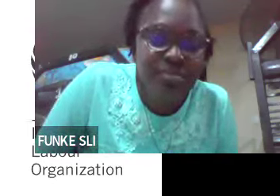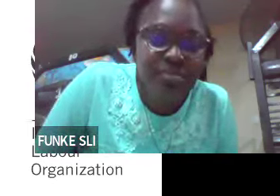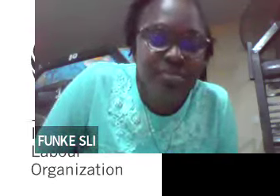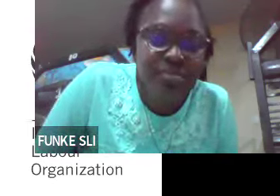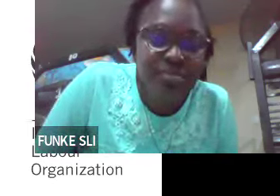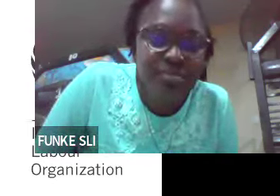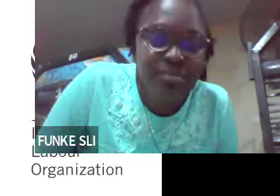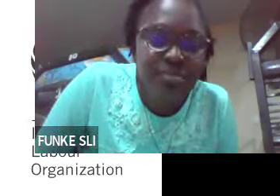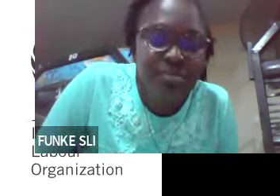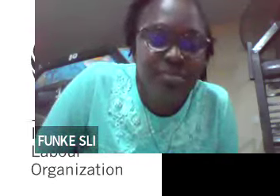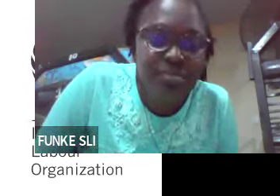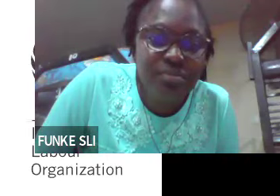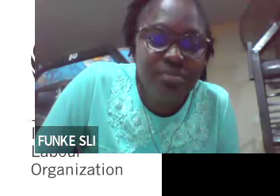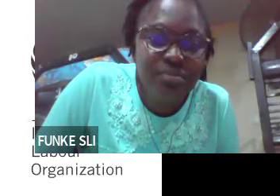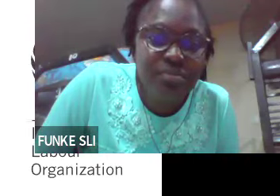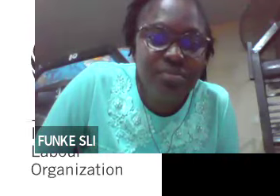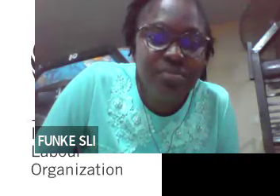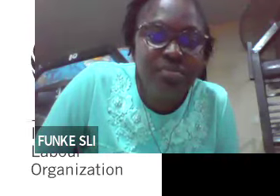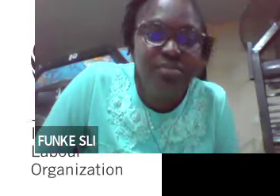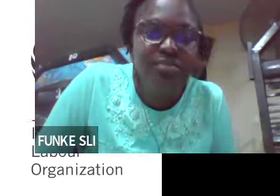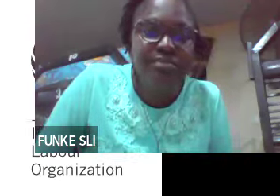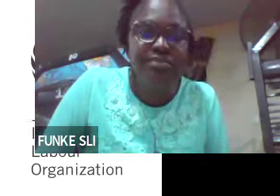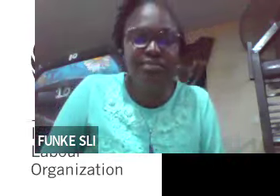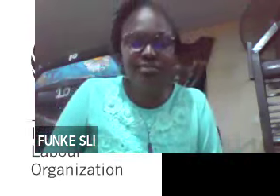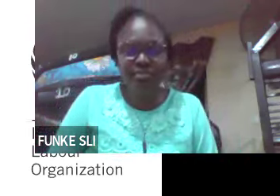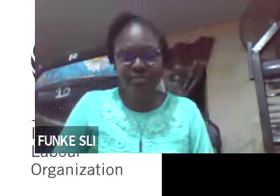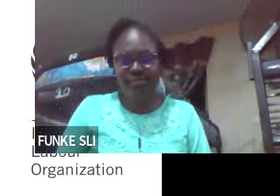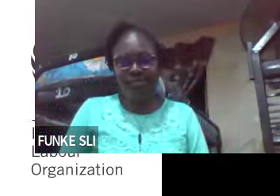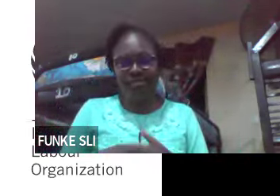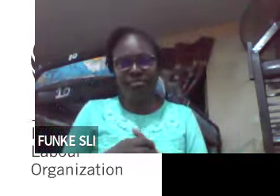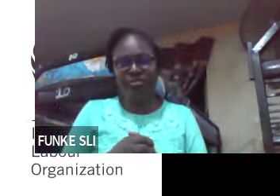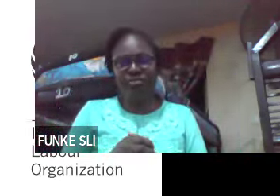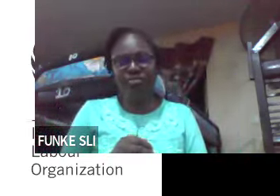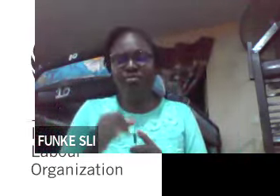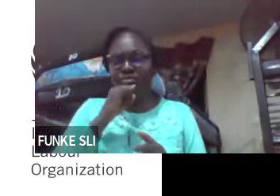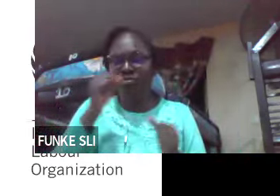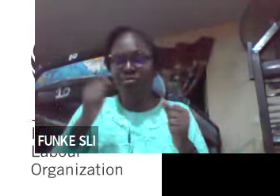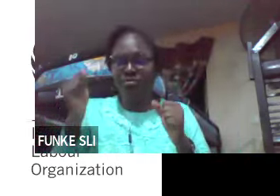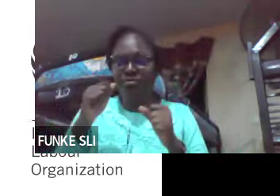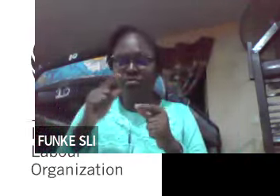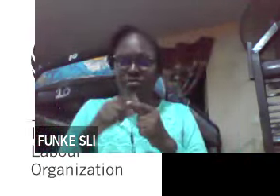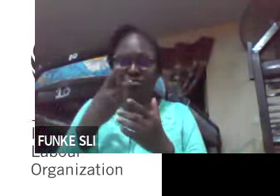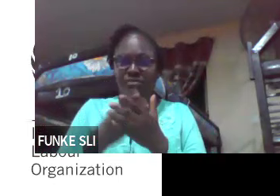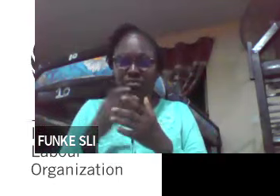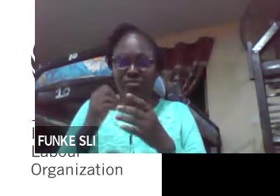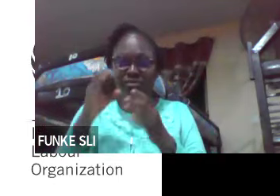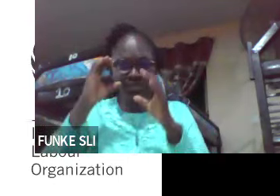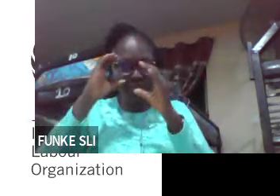Dotun Akinseinde: businesses have started like a dream. Somebody just thought Dotun Akinseinde: it's possible to reach the moon. He doesn't even know how.